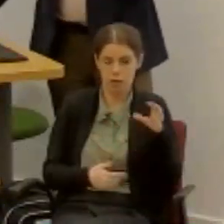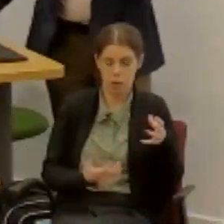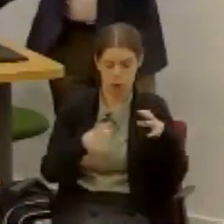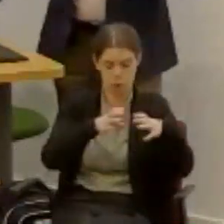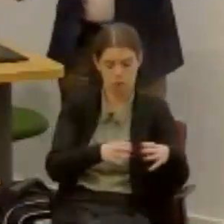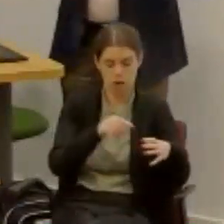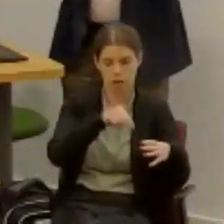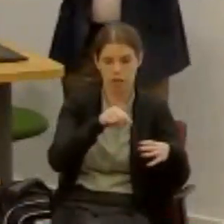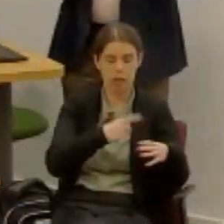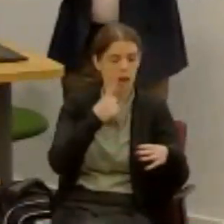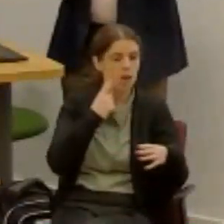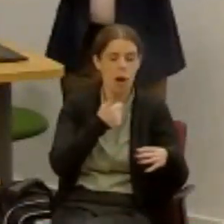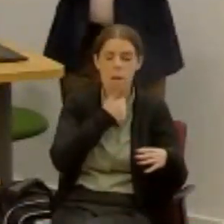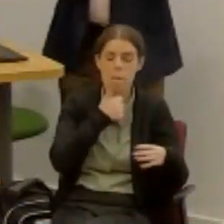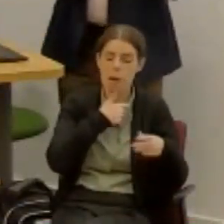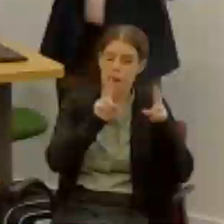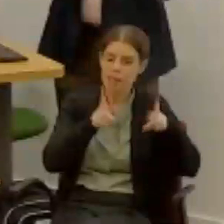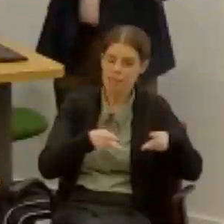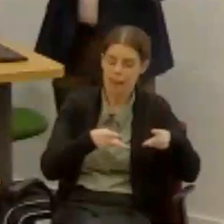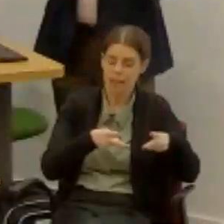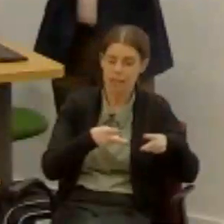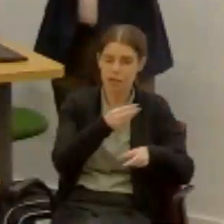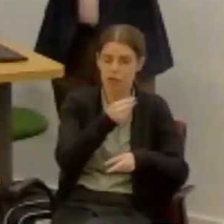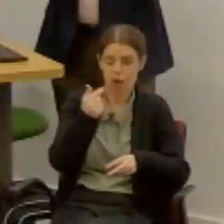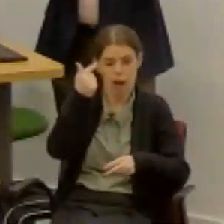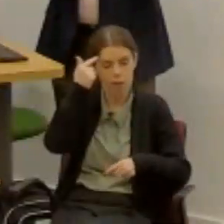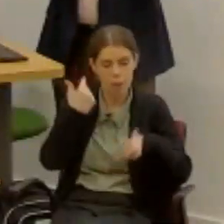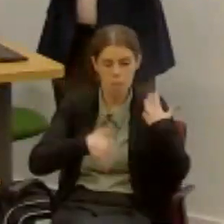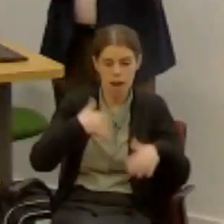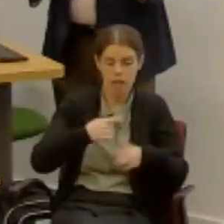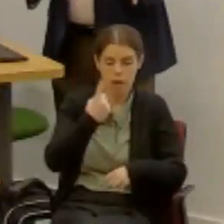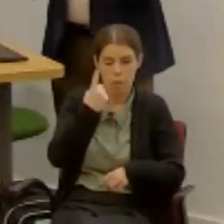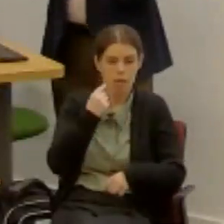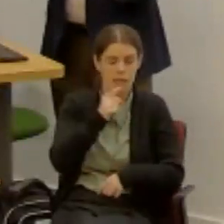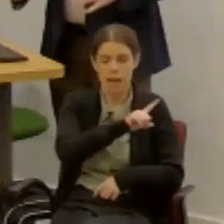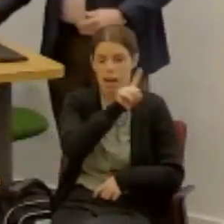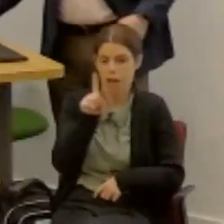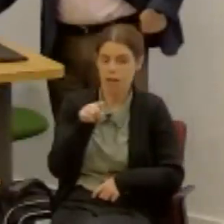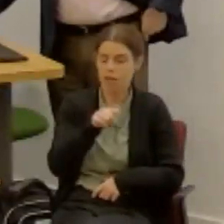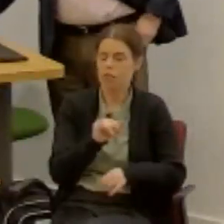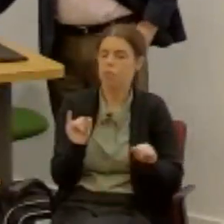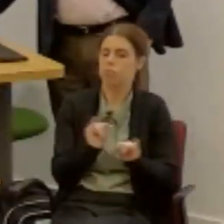a younger man who died pretty soon after the brain injury within a day or 2 severe brain injury.